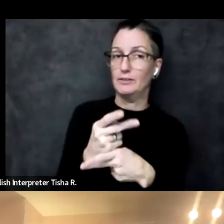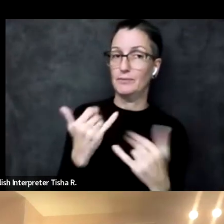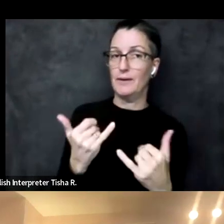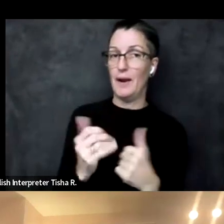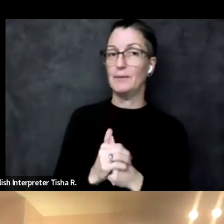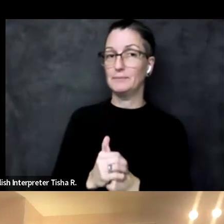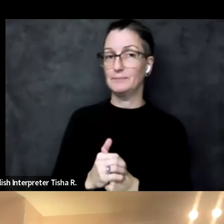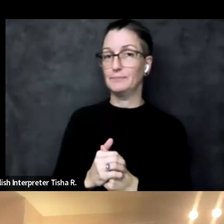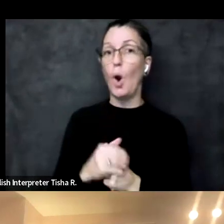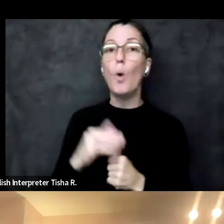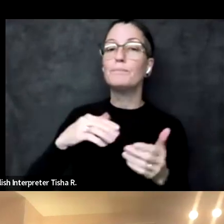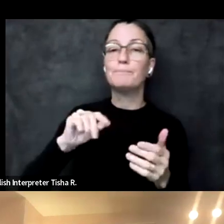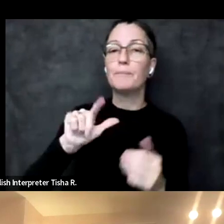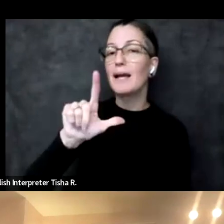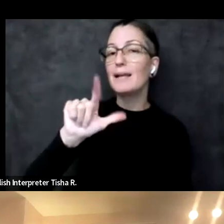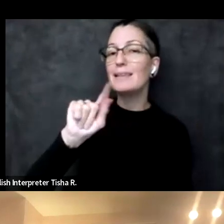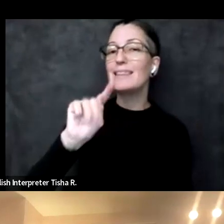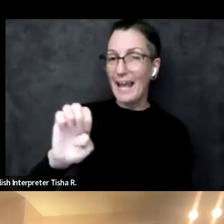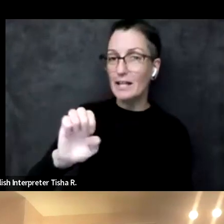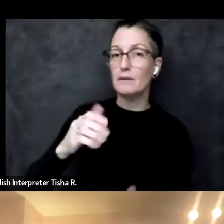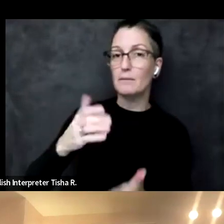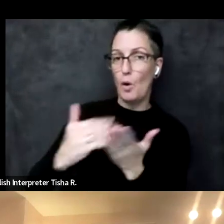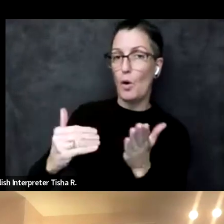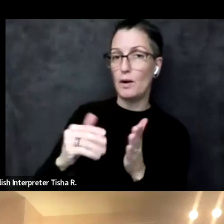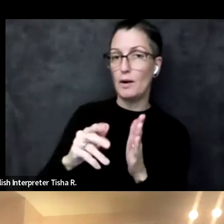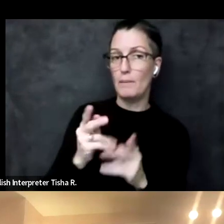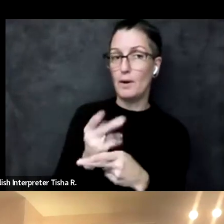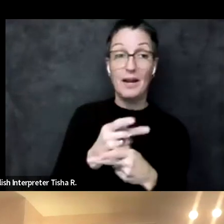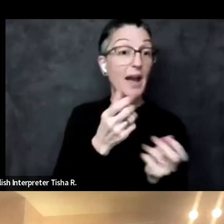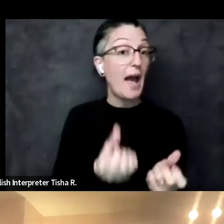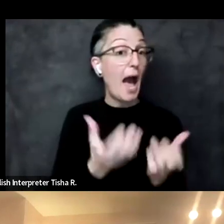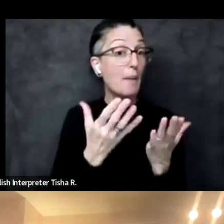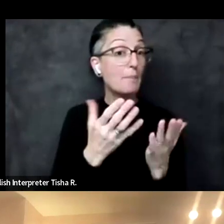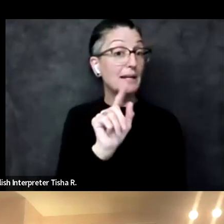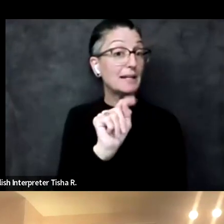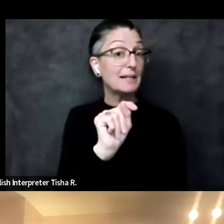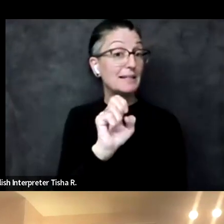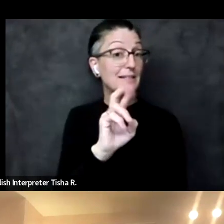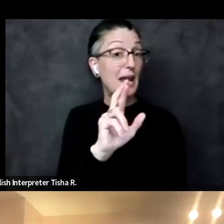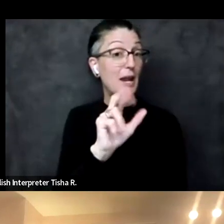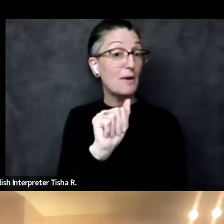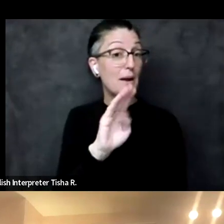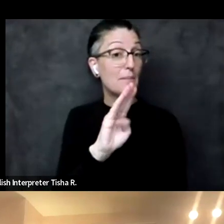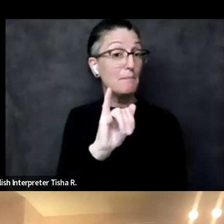And how many terabytes of footage have you, filmed at the moment? Jason: And, like, so far,